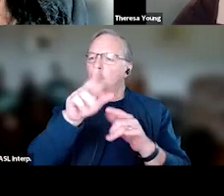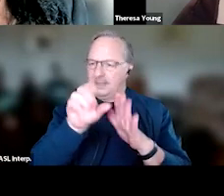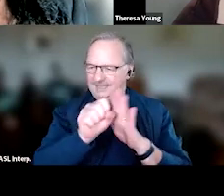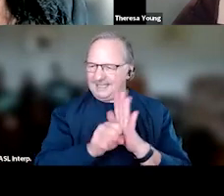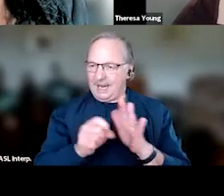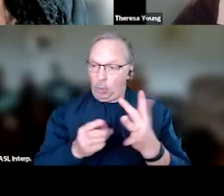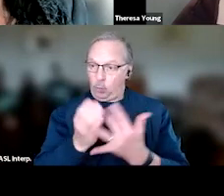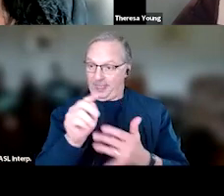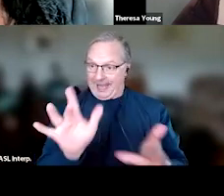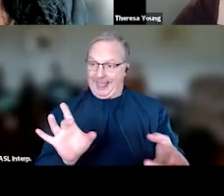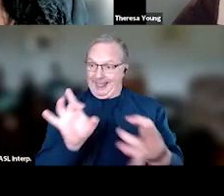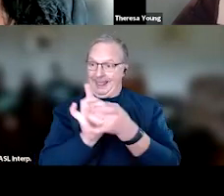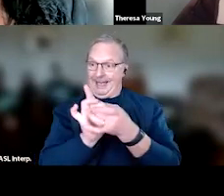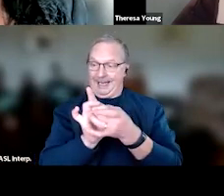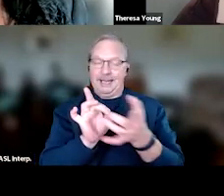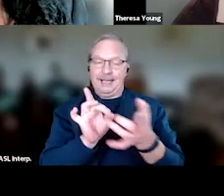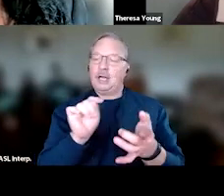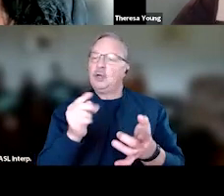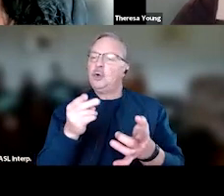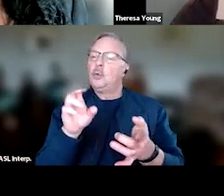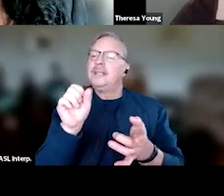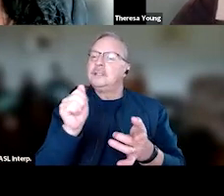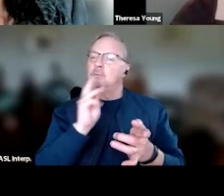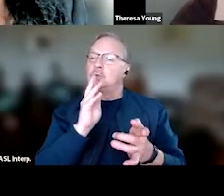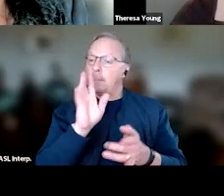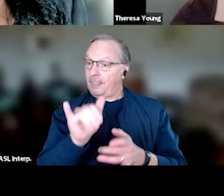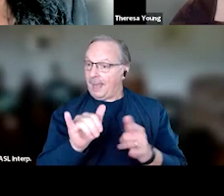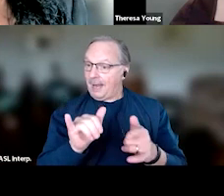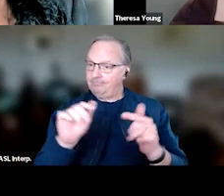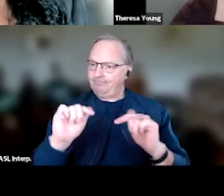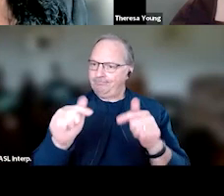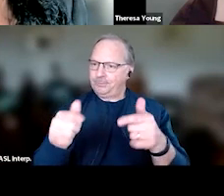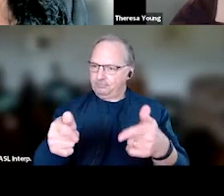So Theresa, if you'd like to talk through this one. Sure, so what Rachel has pulled up